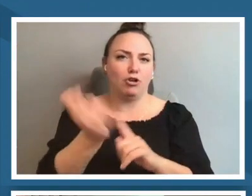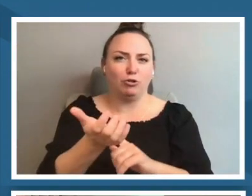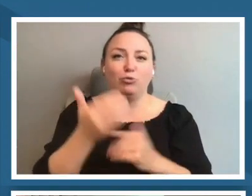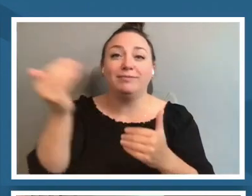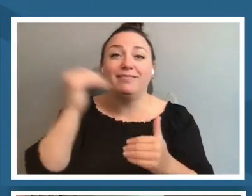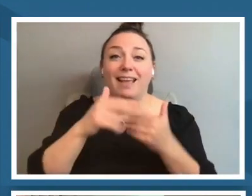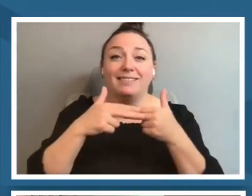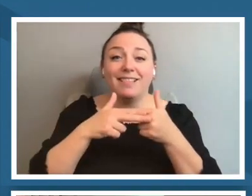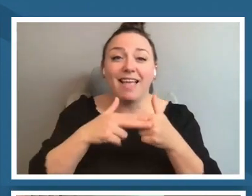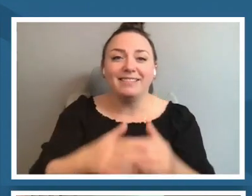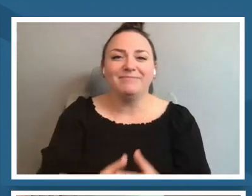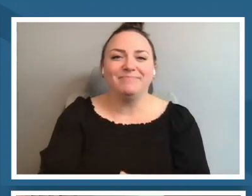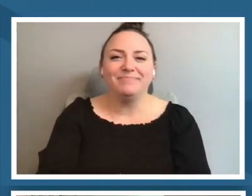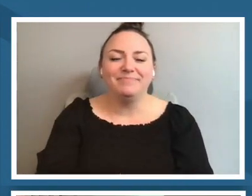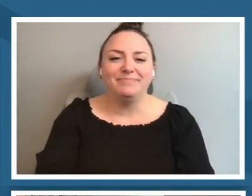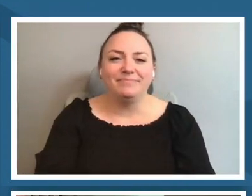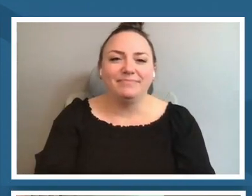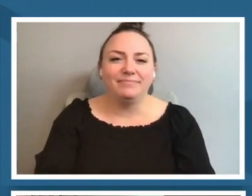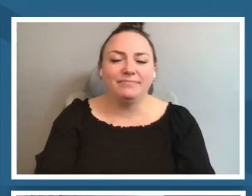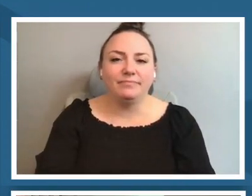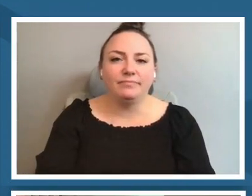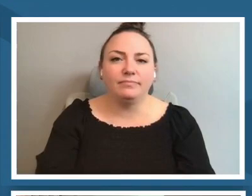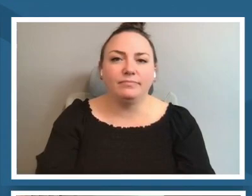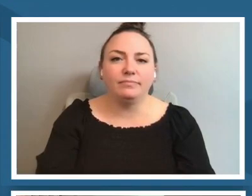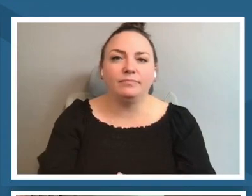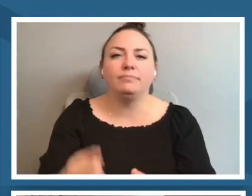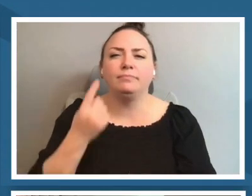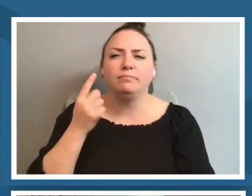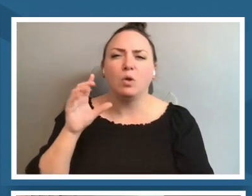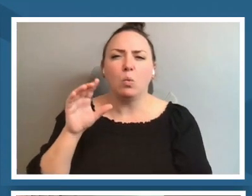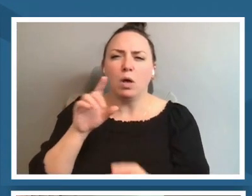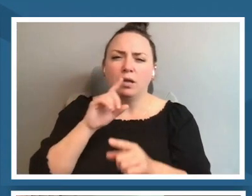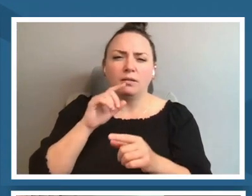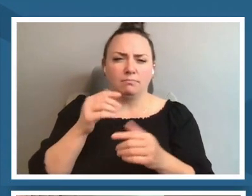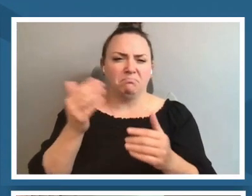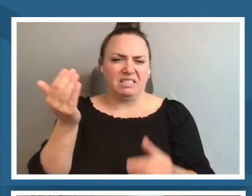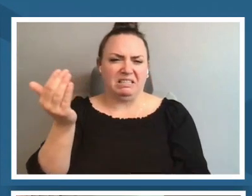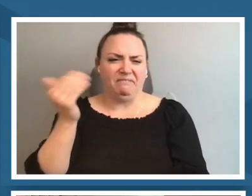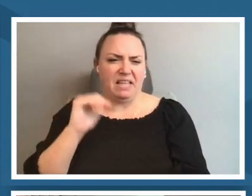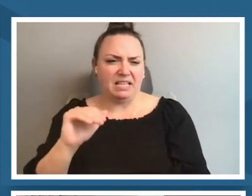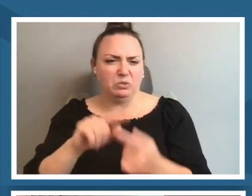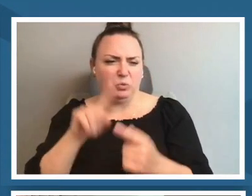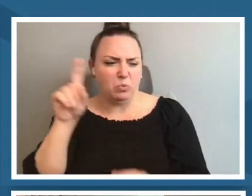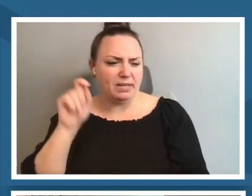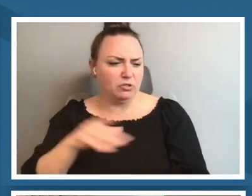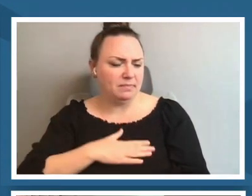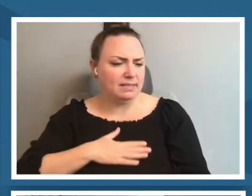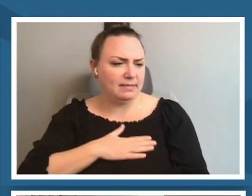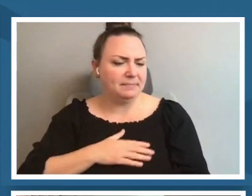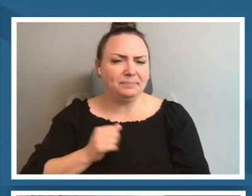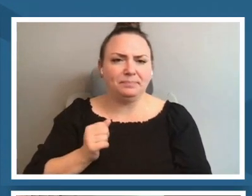so a core question that i and you can